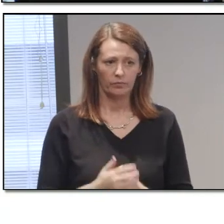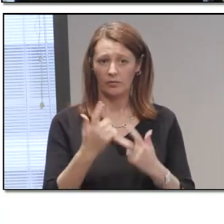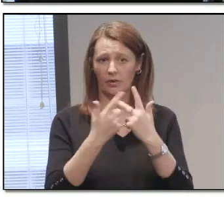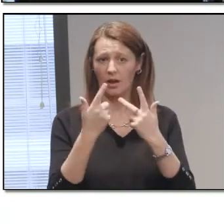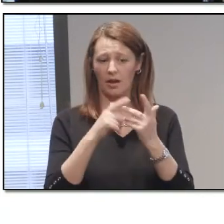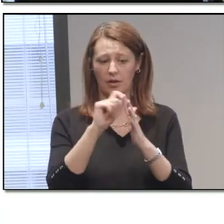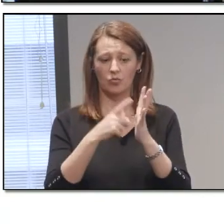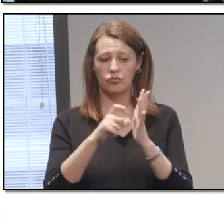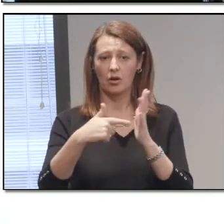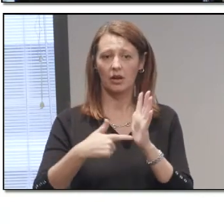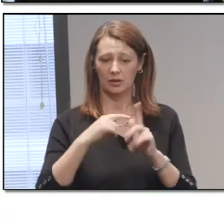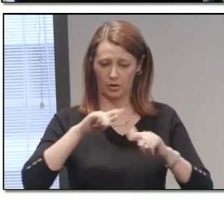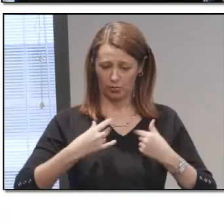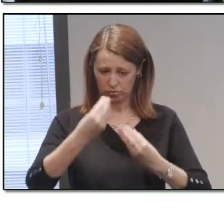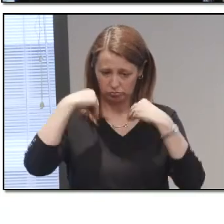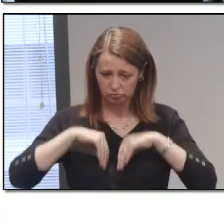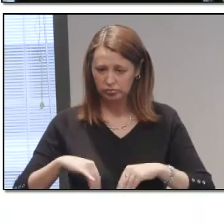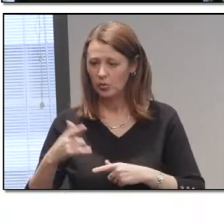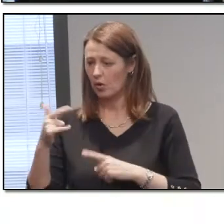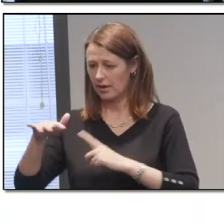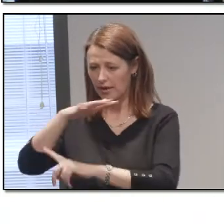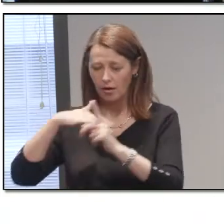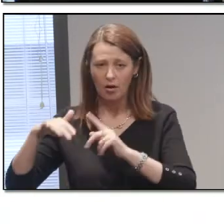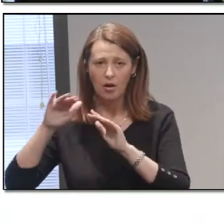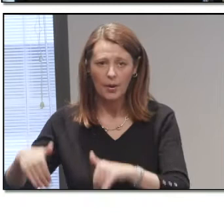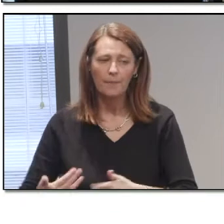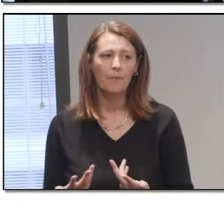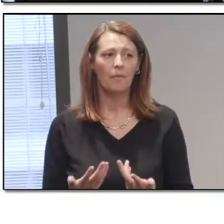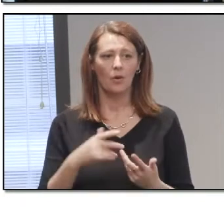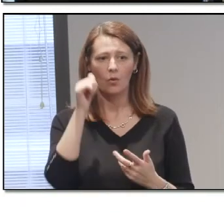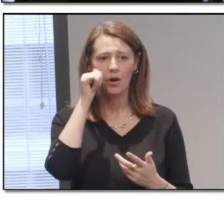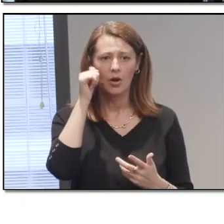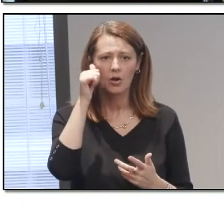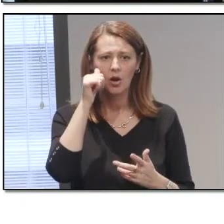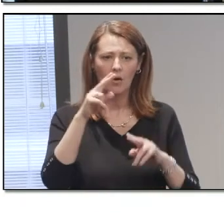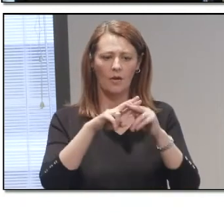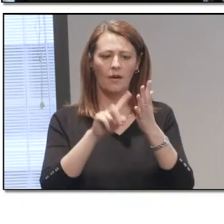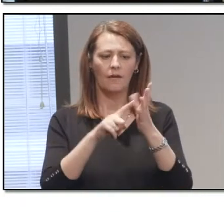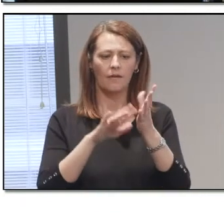that we consume in the home environment. We know that our brominated flame retardants our PBDEs